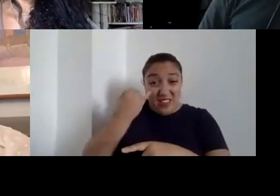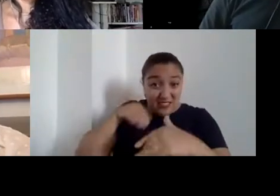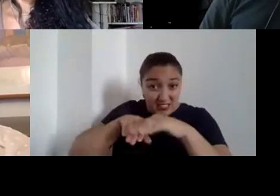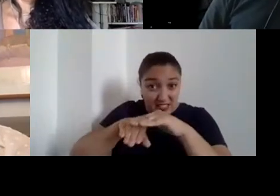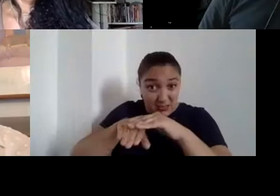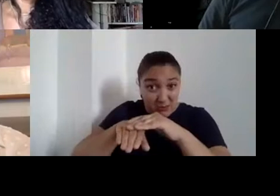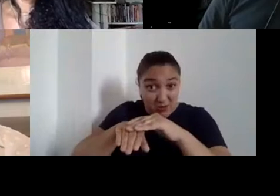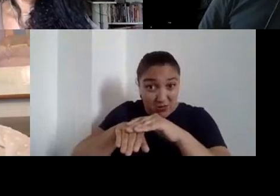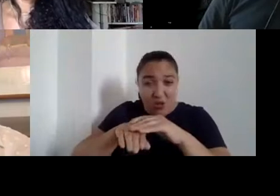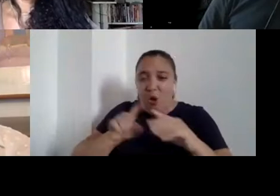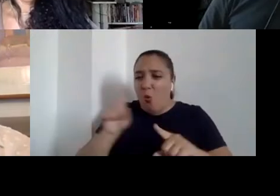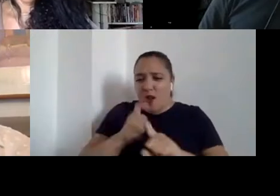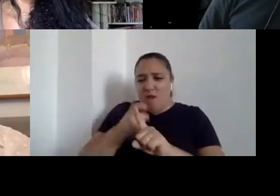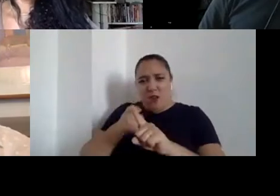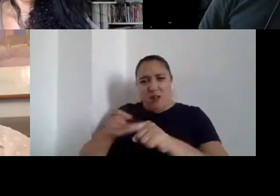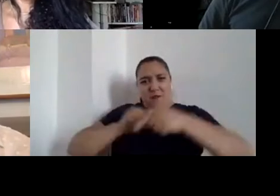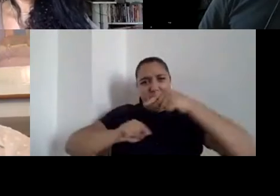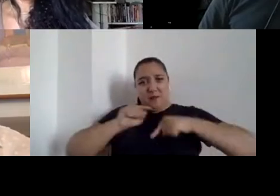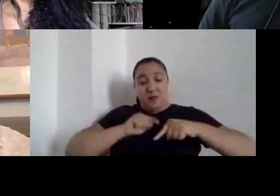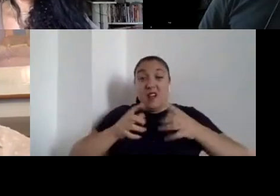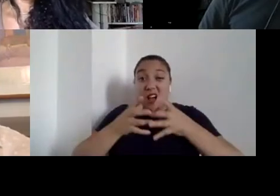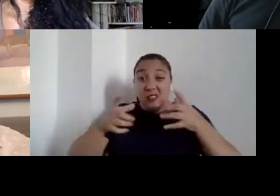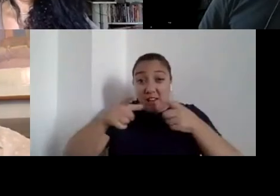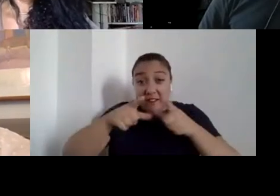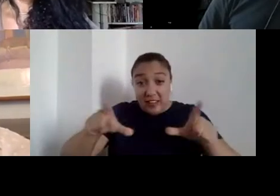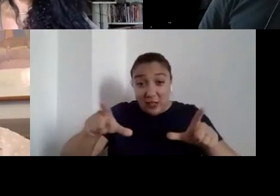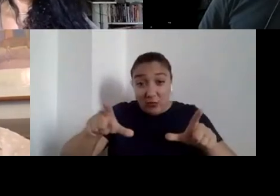it is rooted and, obviously, a lot of the language we have used tonight is rooted in